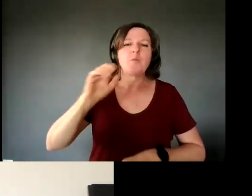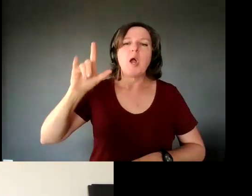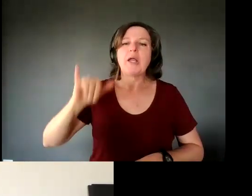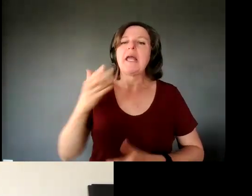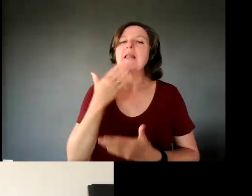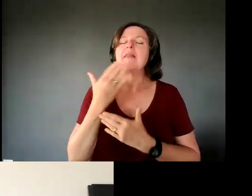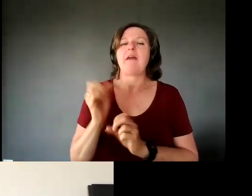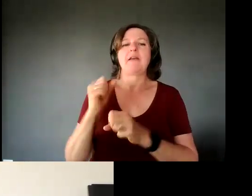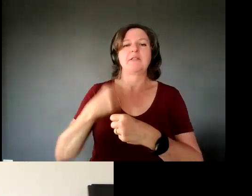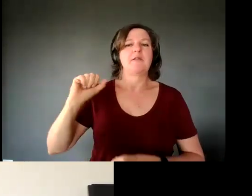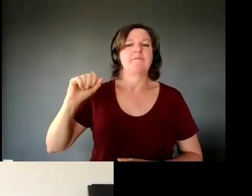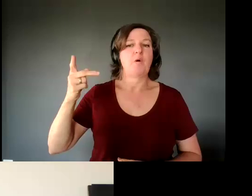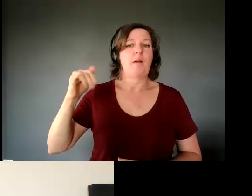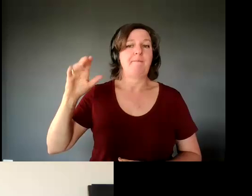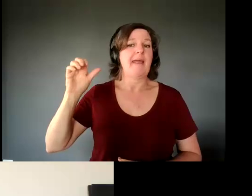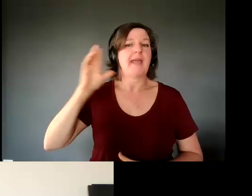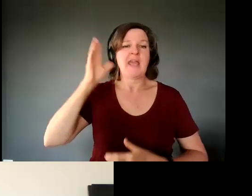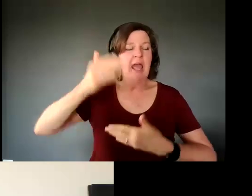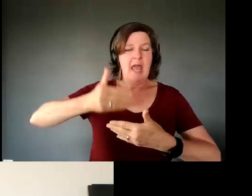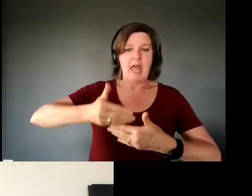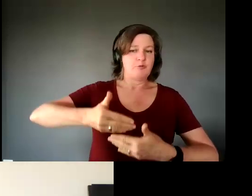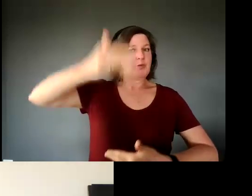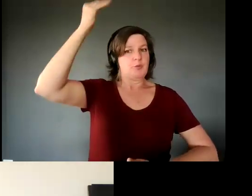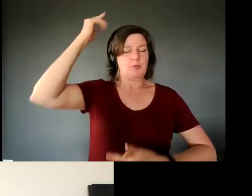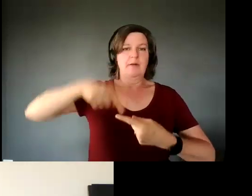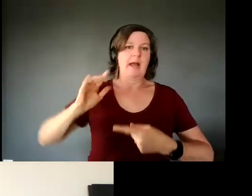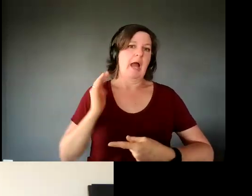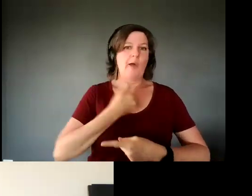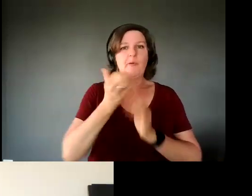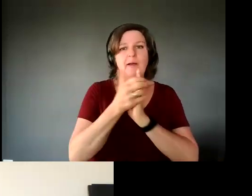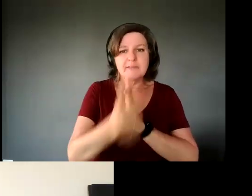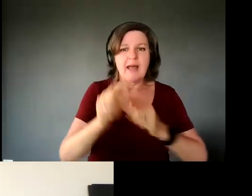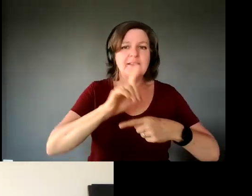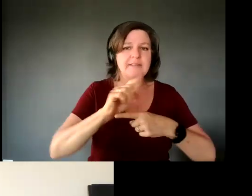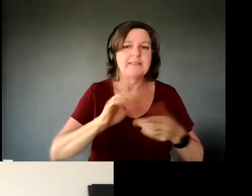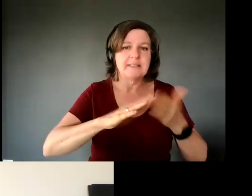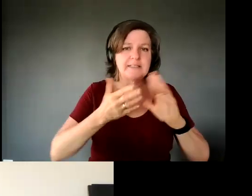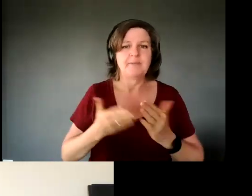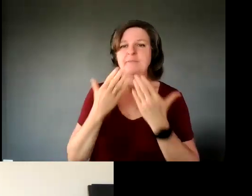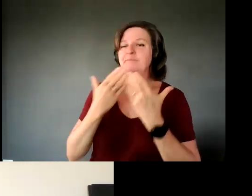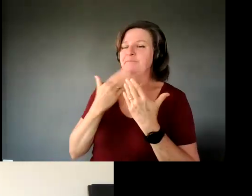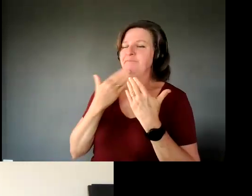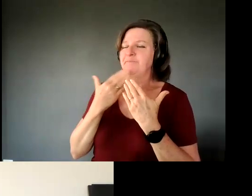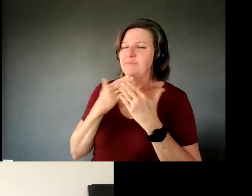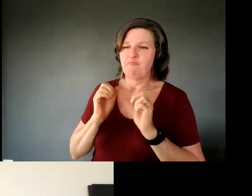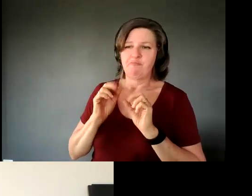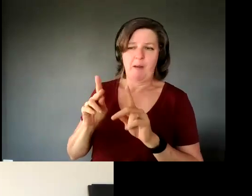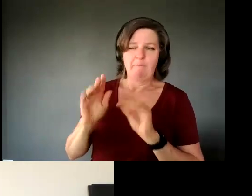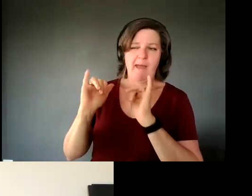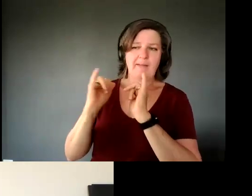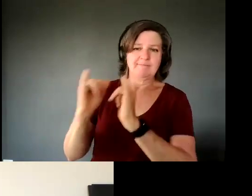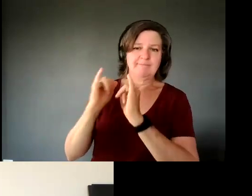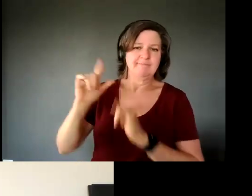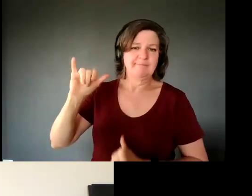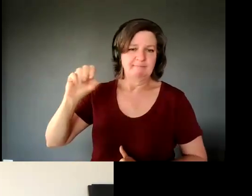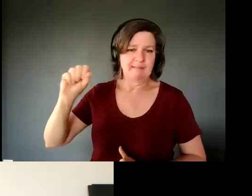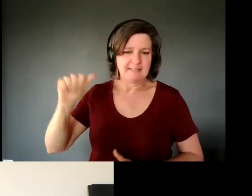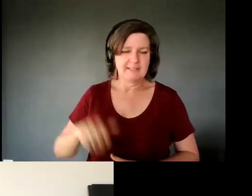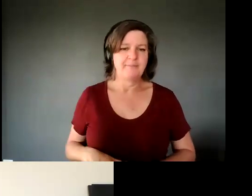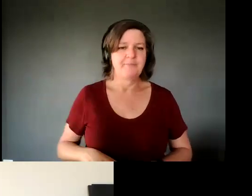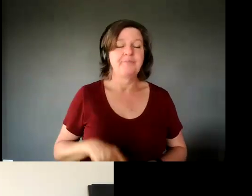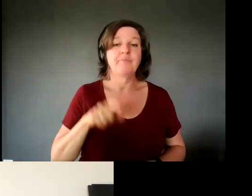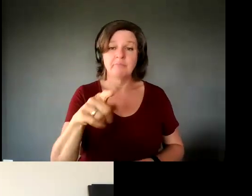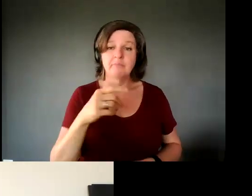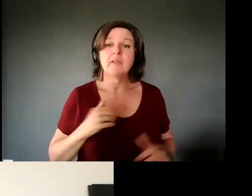the curtain to our talented Disabled community. >> KEELY CAT WELLS: Thank you so much and right back at you Lisa. Thank you.